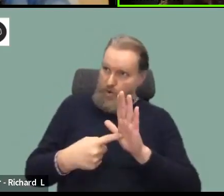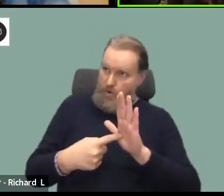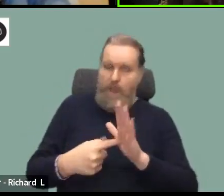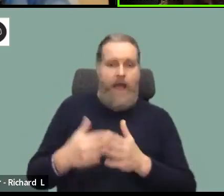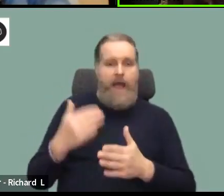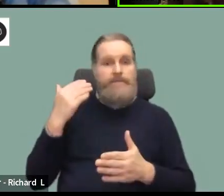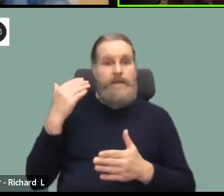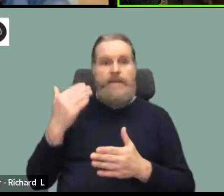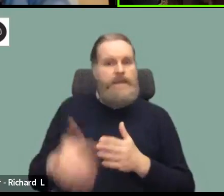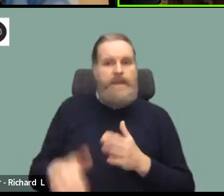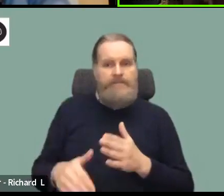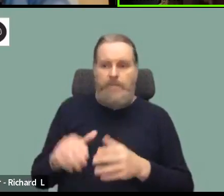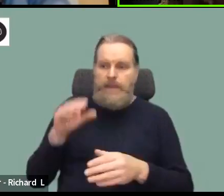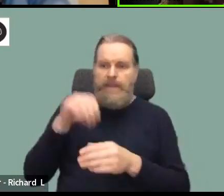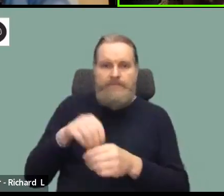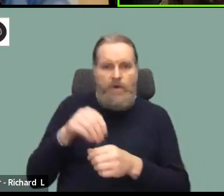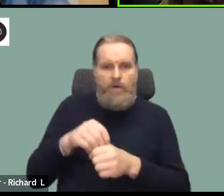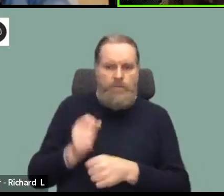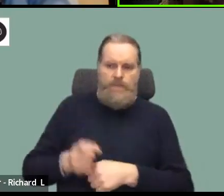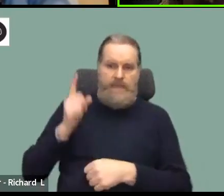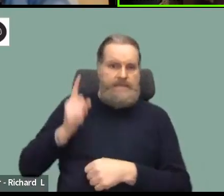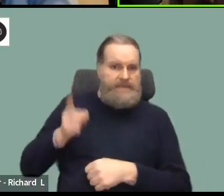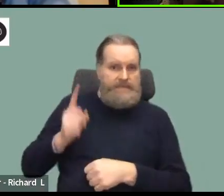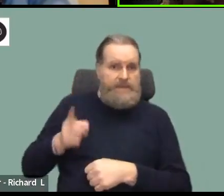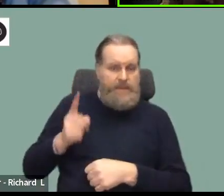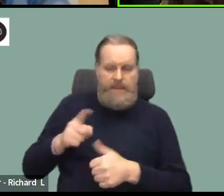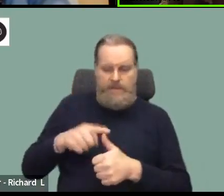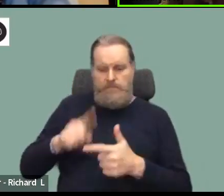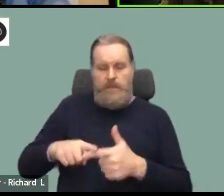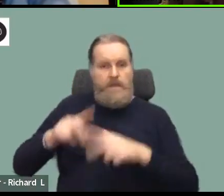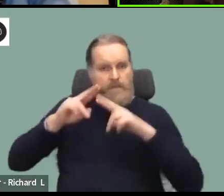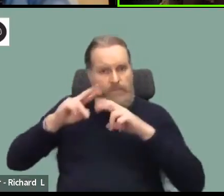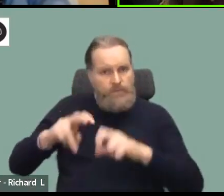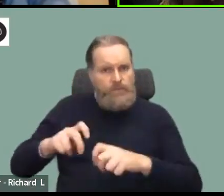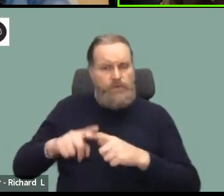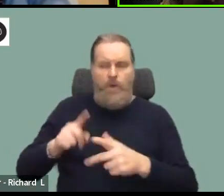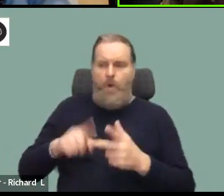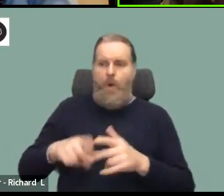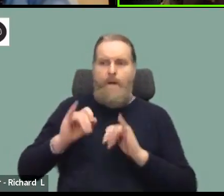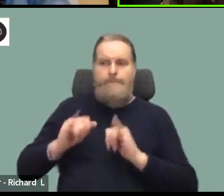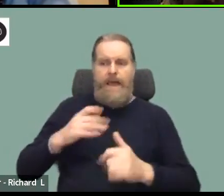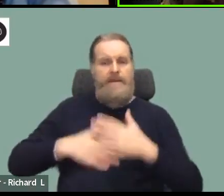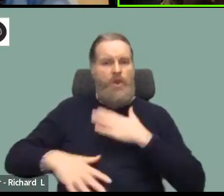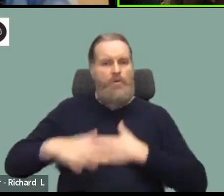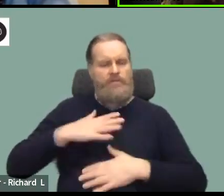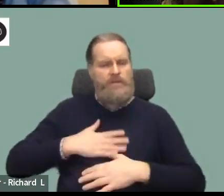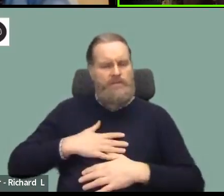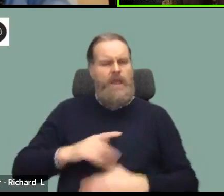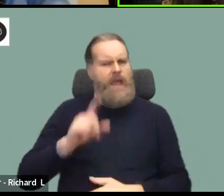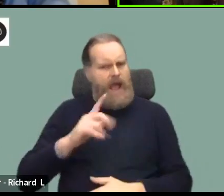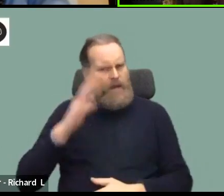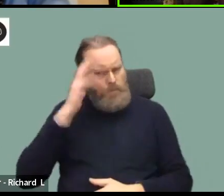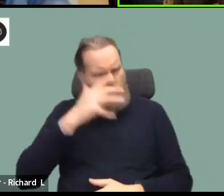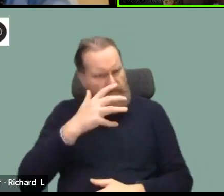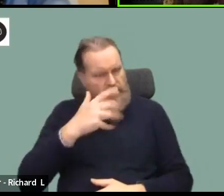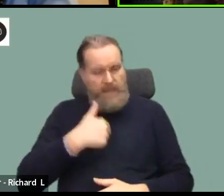qualify for this I've had to demo qualify for this I've had to demonstrate that I've never been the subject of any kind of disciplinary action. investor investigation or bad or bad conduct.